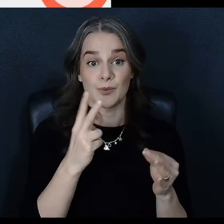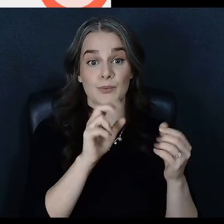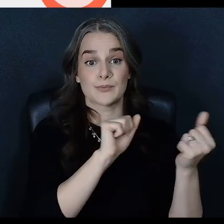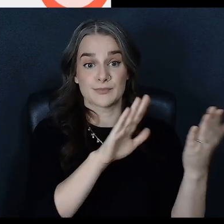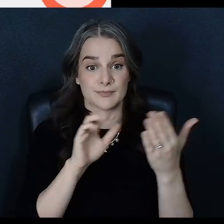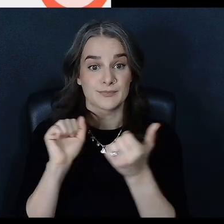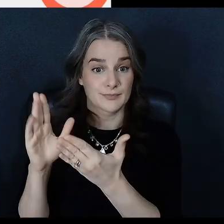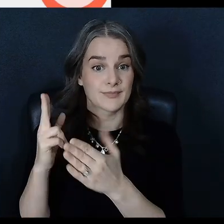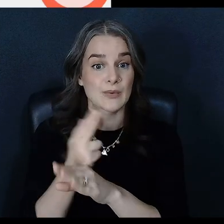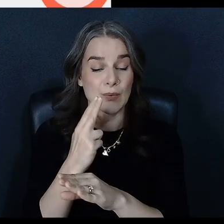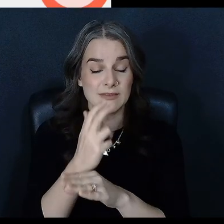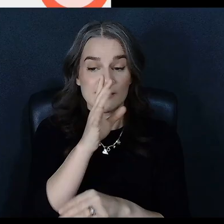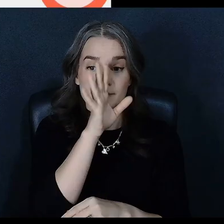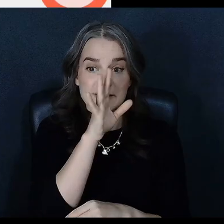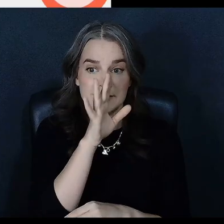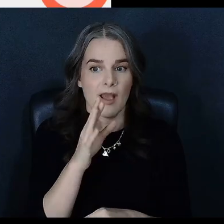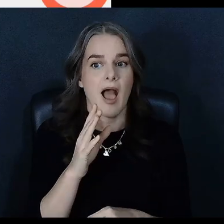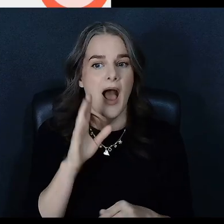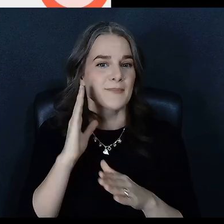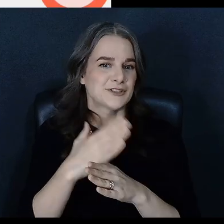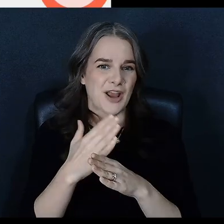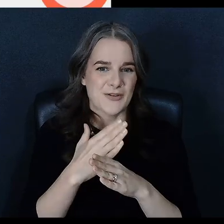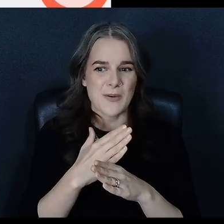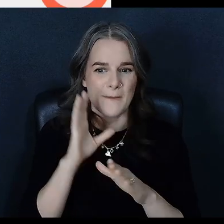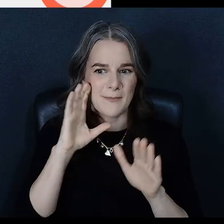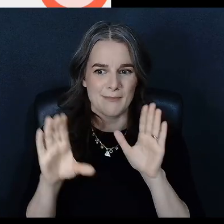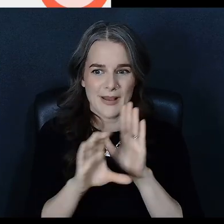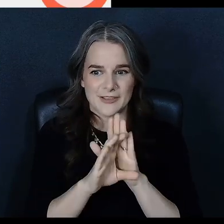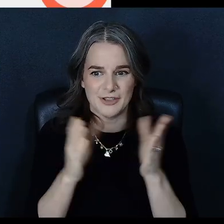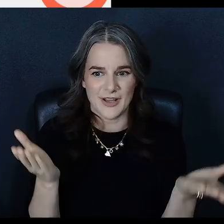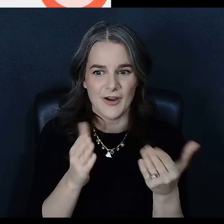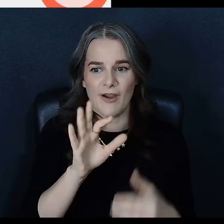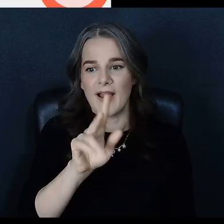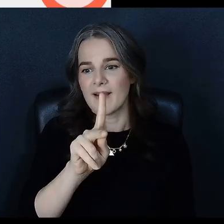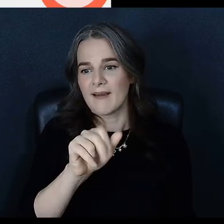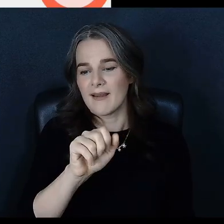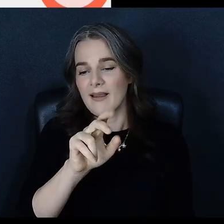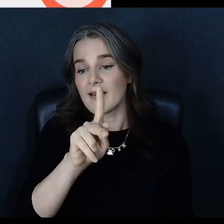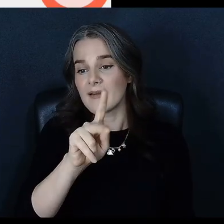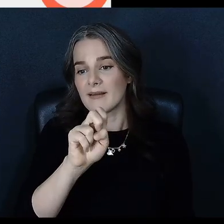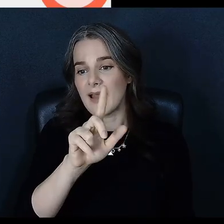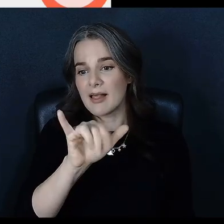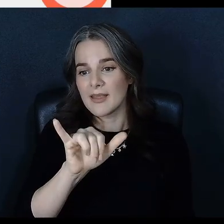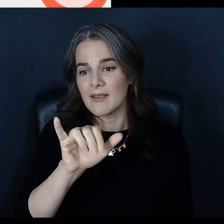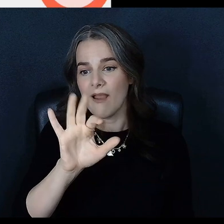I share with you this picture from Kelly Fonner, which I love, which talks about the process of writing with your voice.